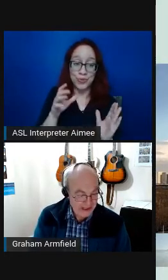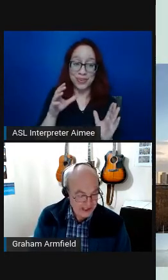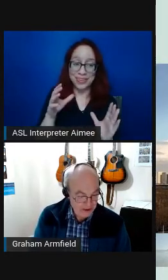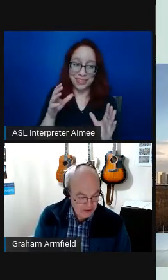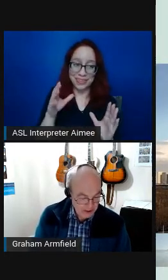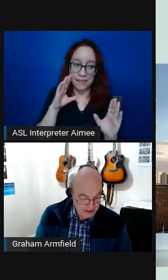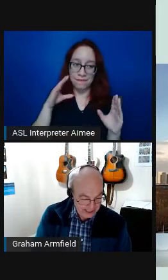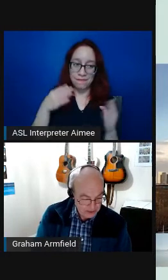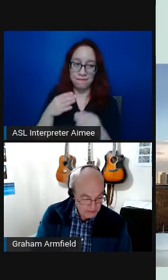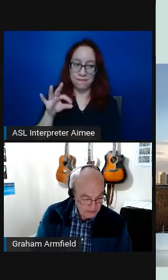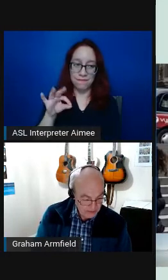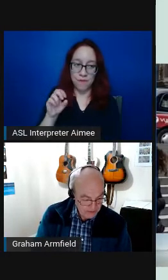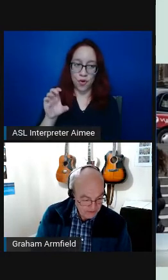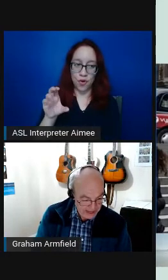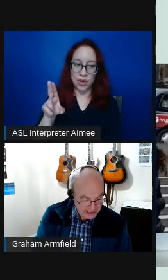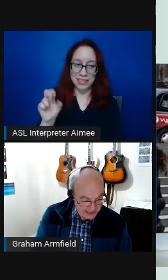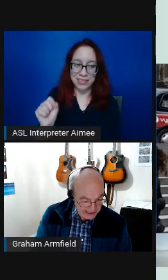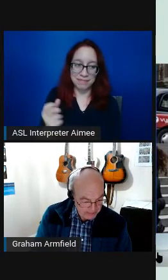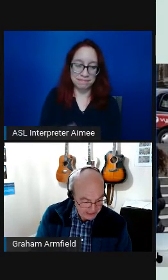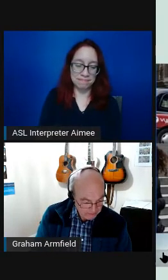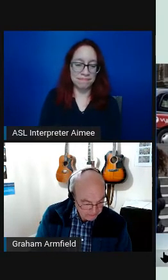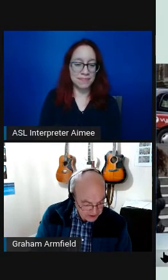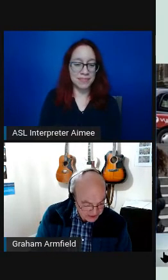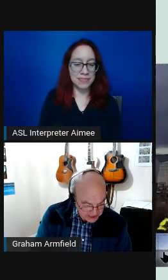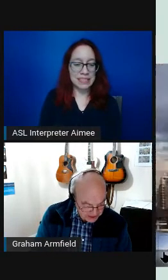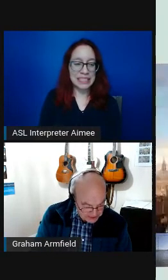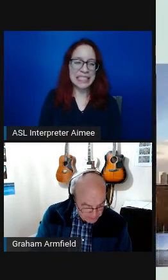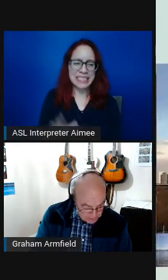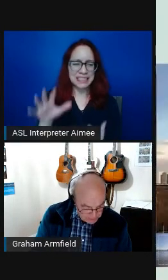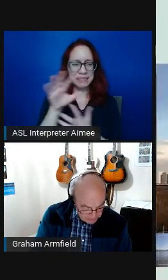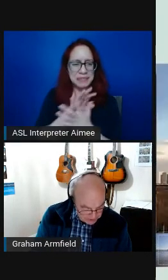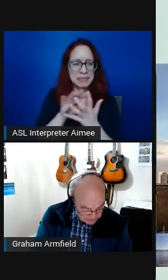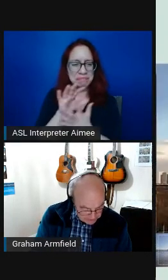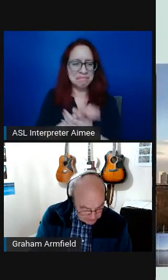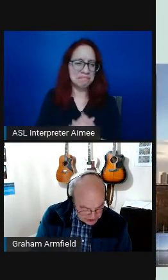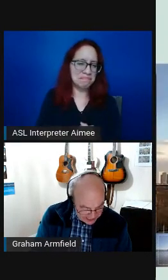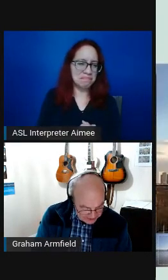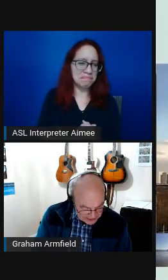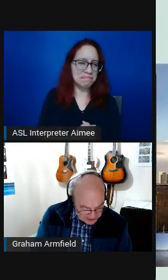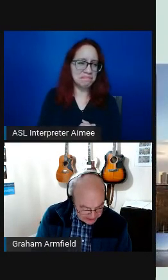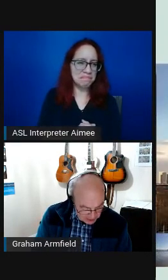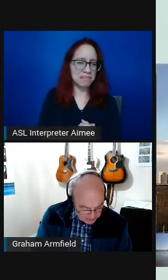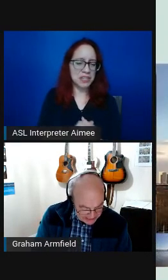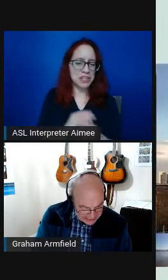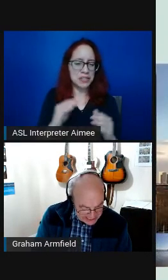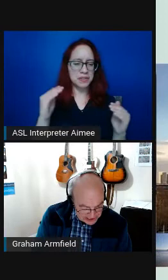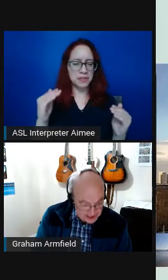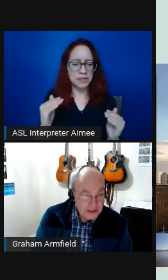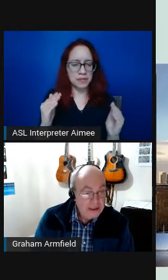That's a little bit confusing. Let's move focus down here so I know where it is.